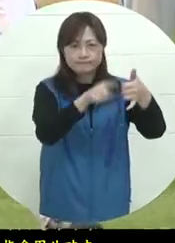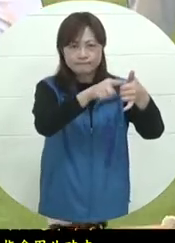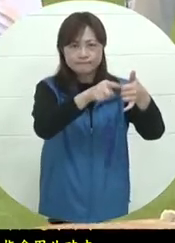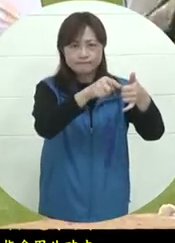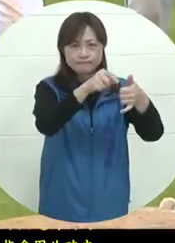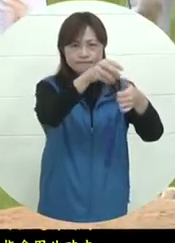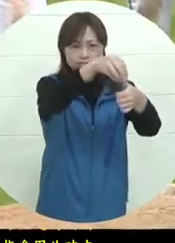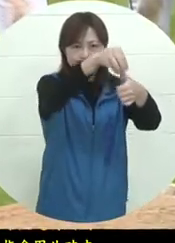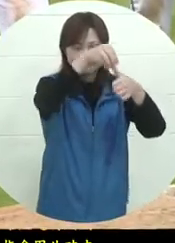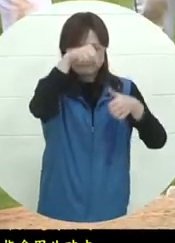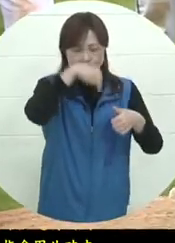do headers